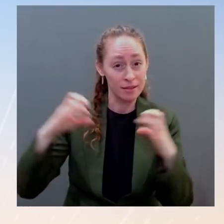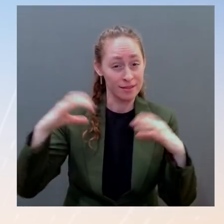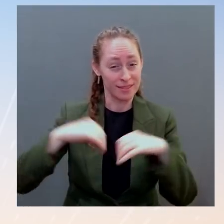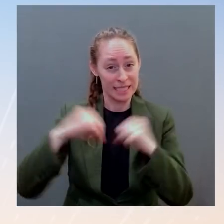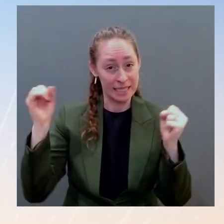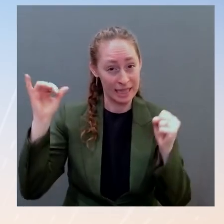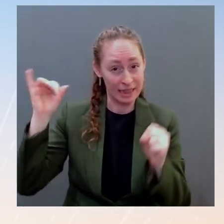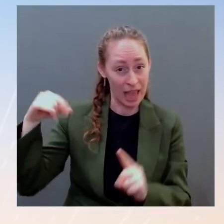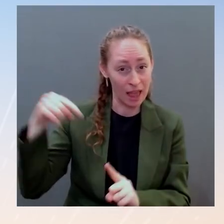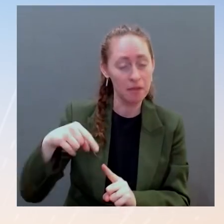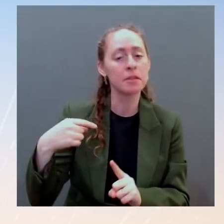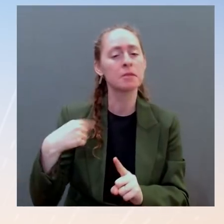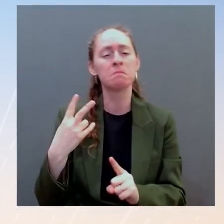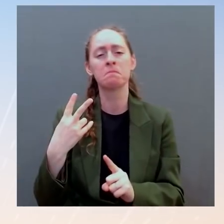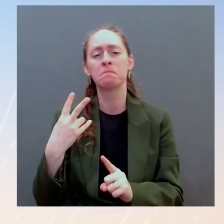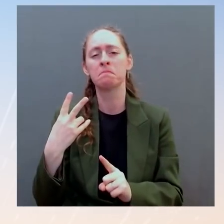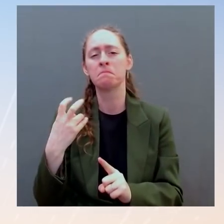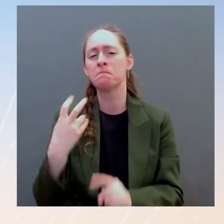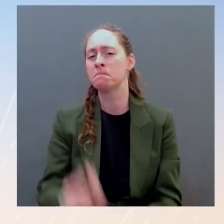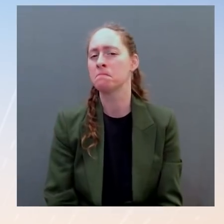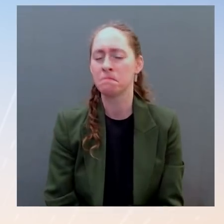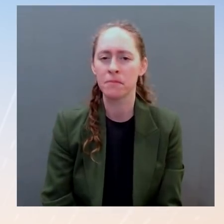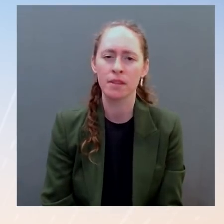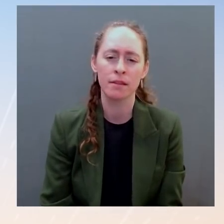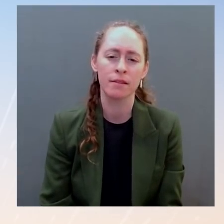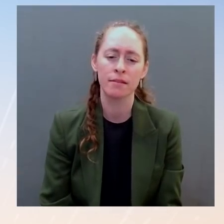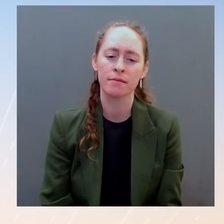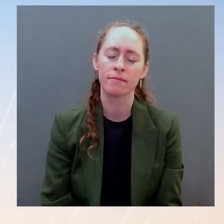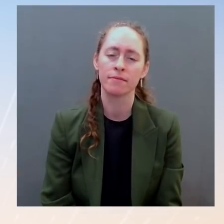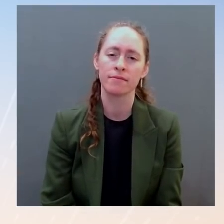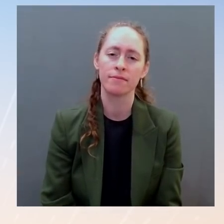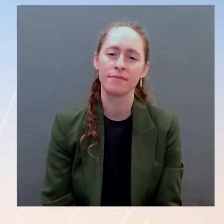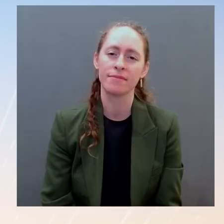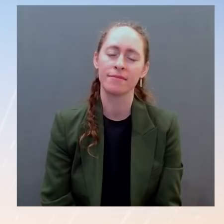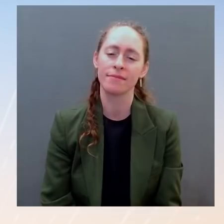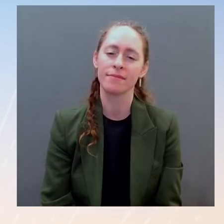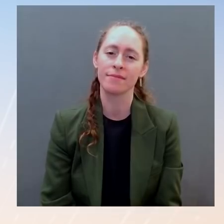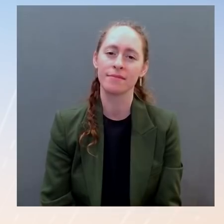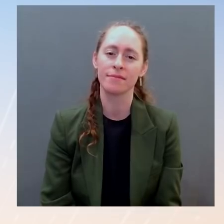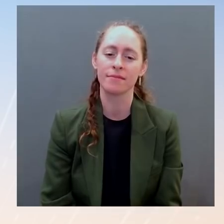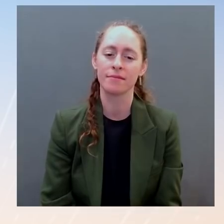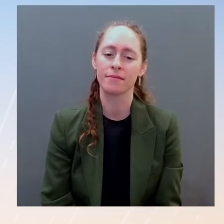The Press: If I may, on Transdniestria -- Ms. Psaki: Yeah. The Press: -- there appears to have been some kind of attack on the ministry of state security.